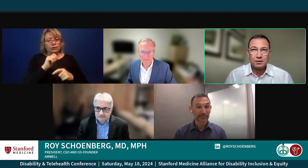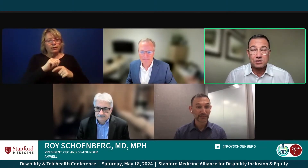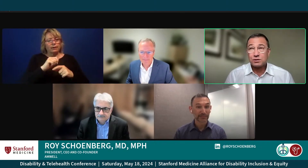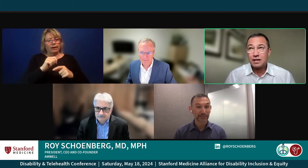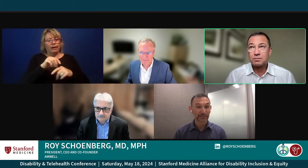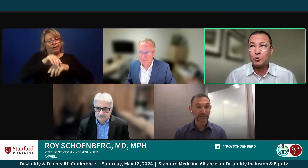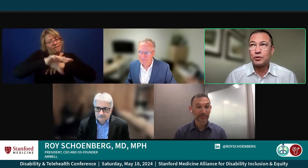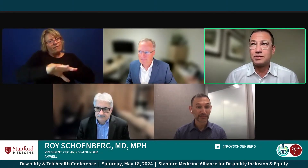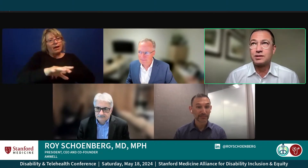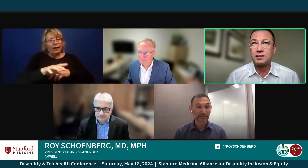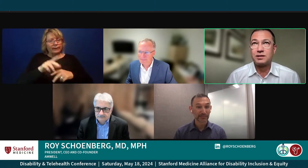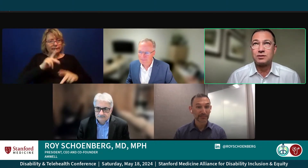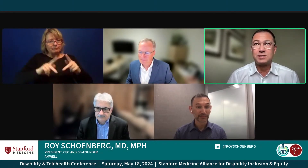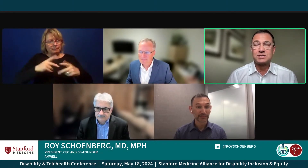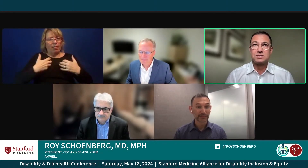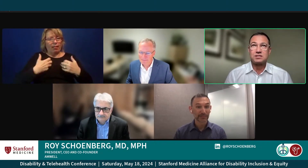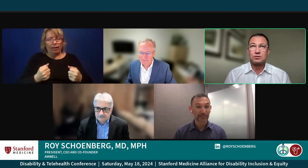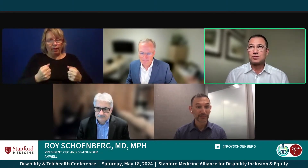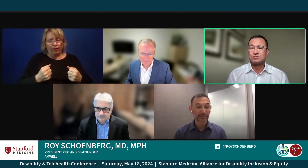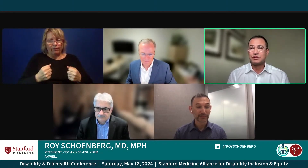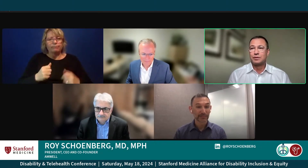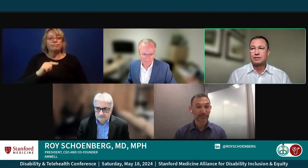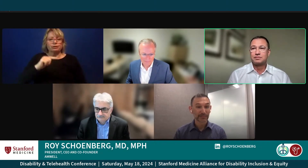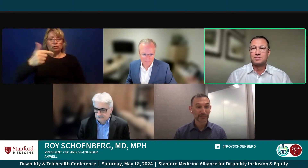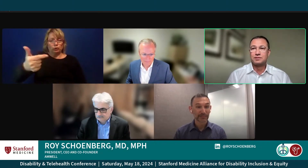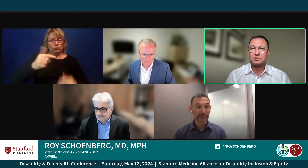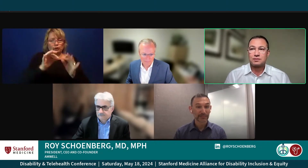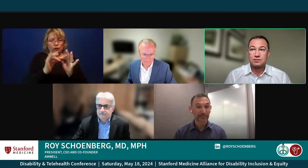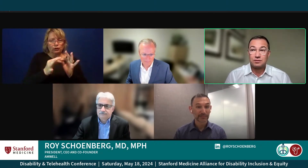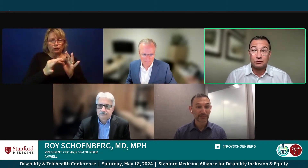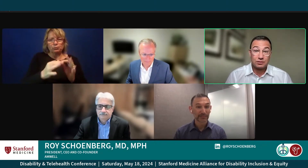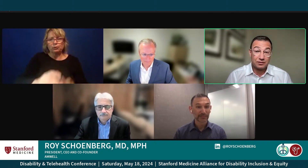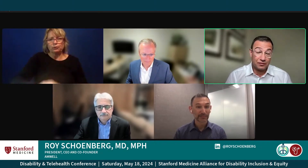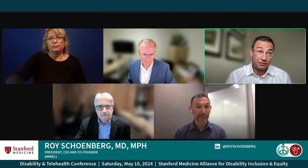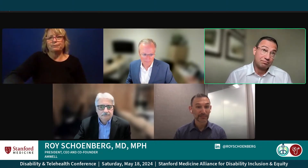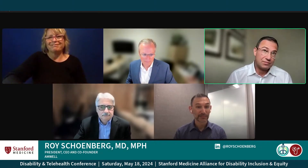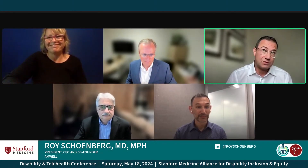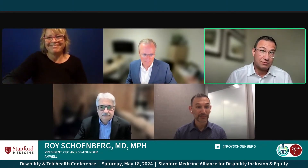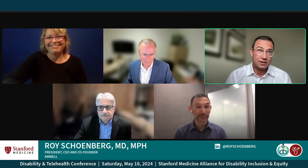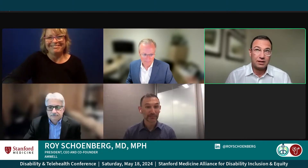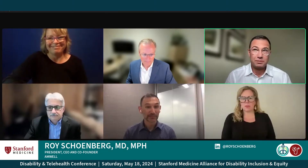Just another point that I think is also very relevant. A little bit